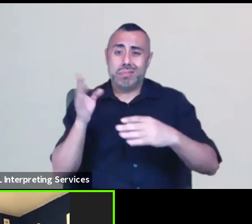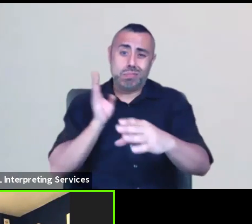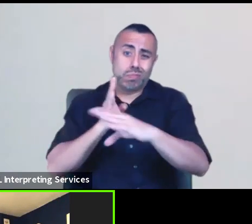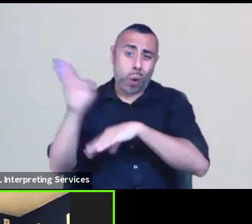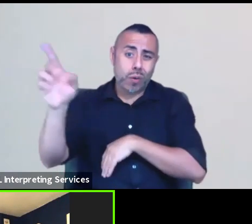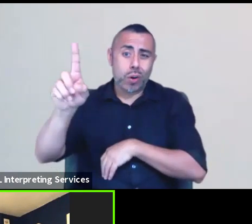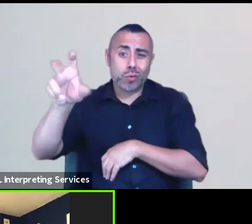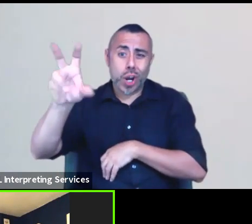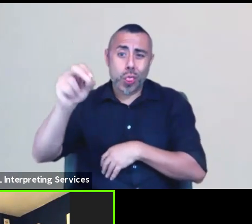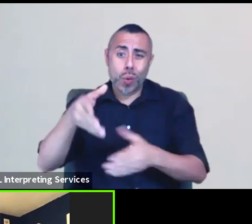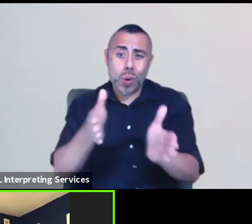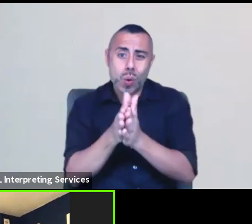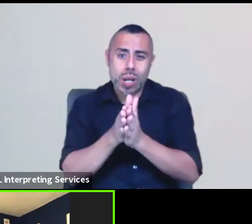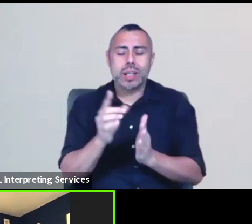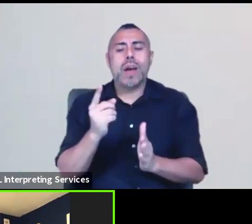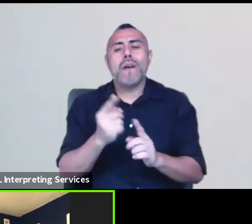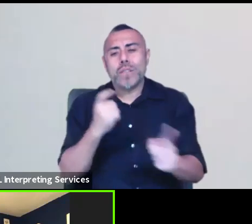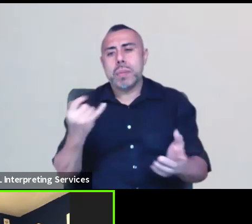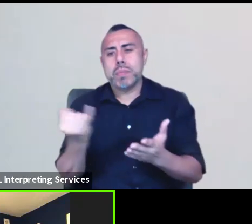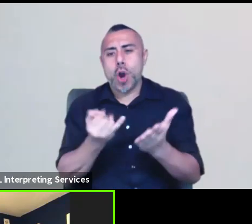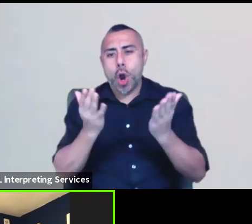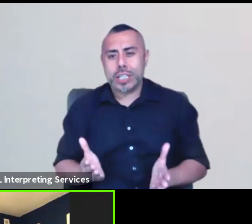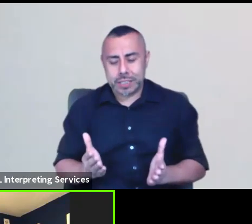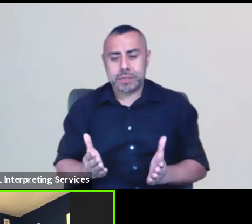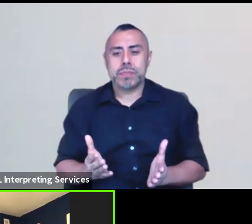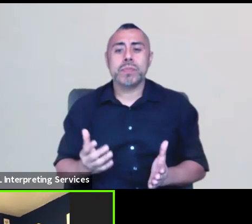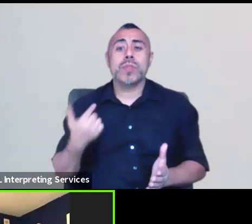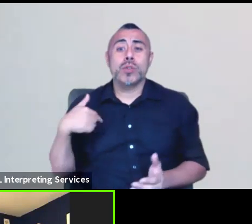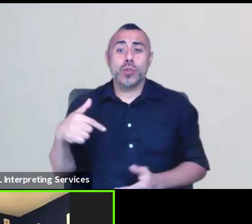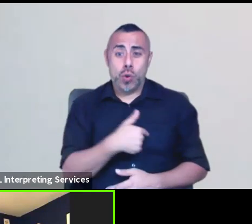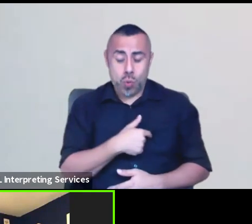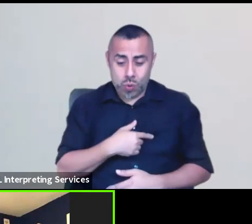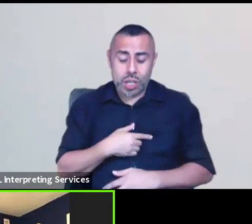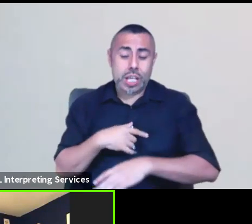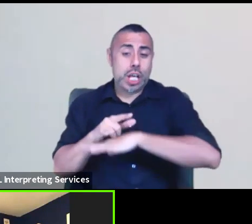So we launched this fundraiser to expand that pool and keep funding more requests.